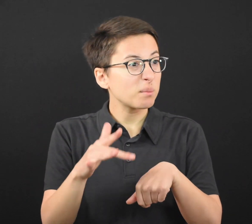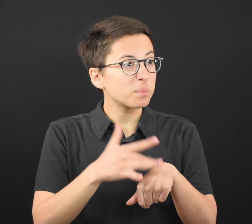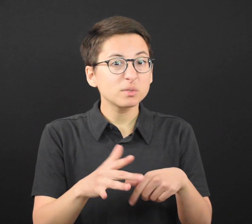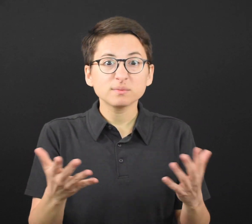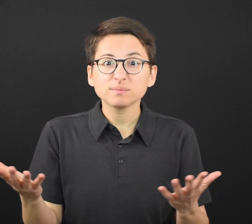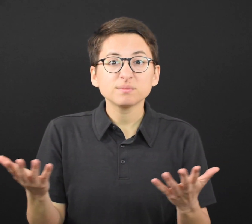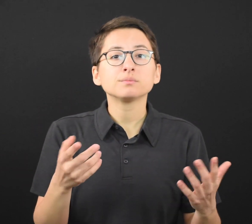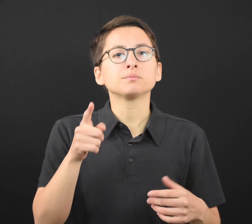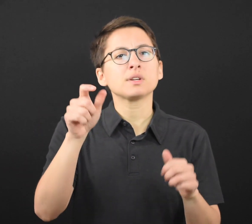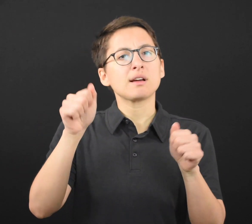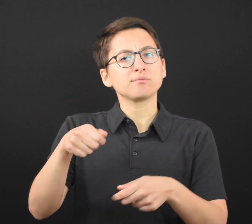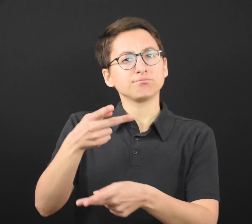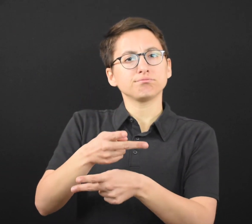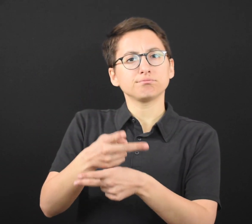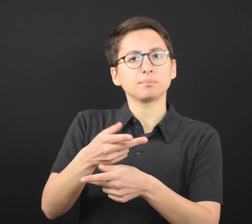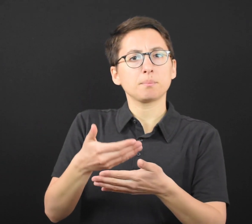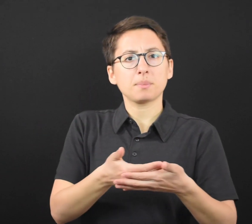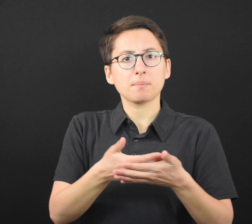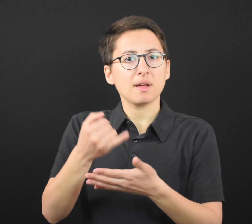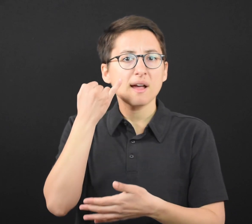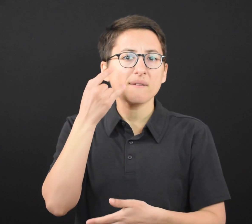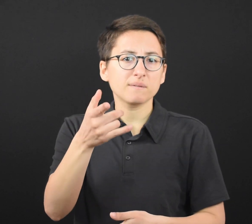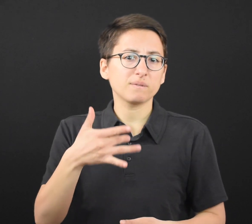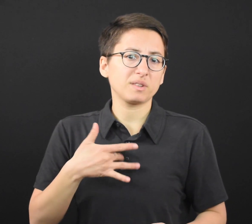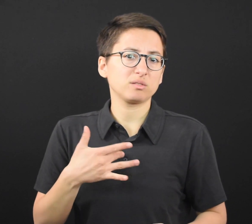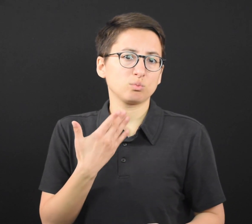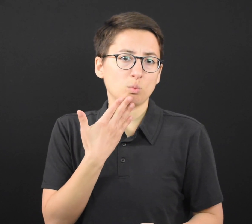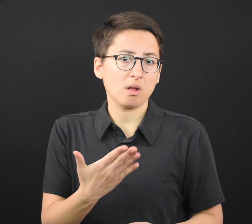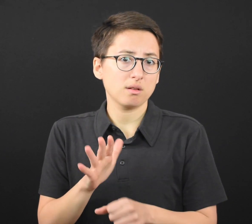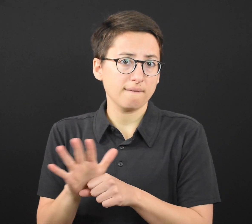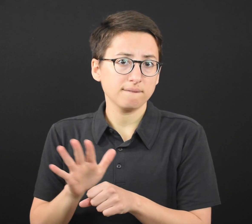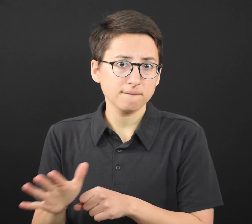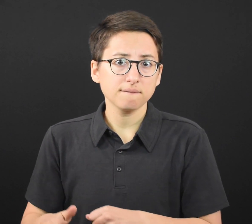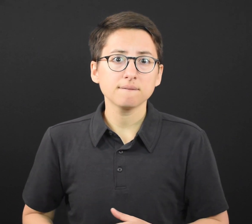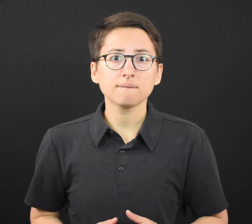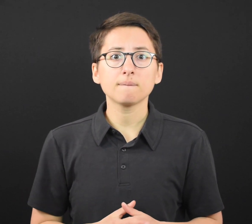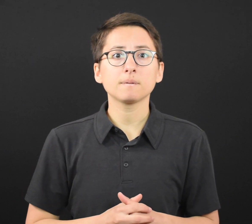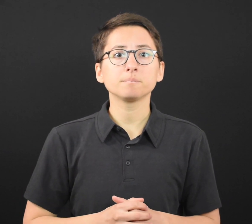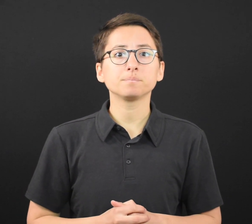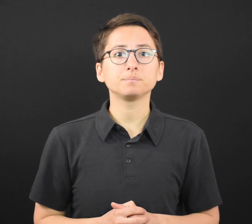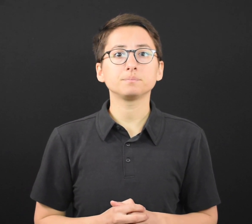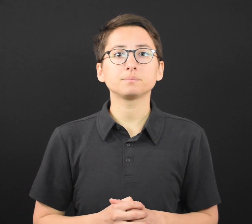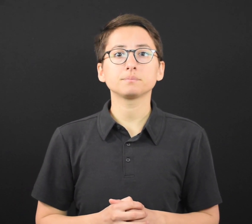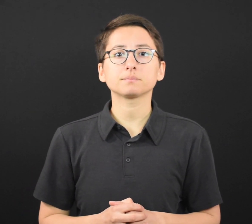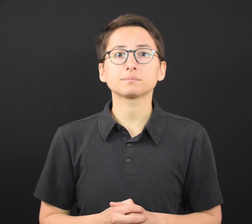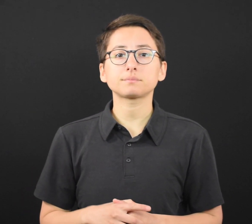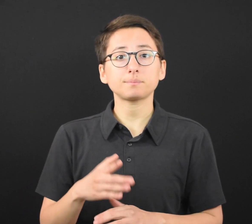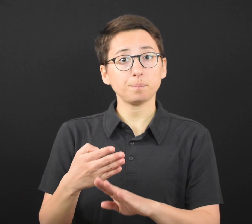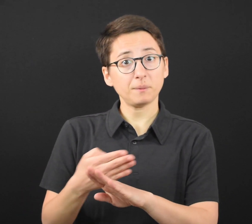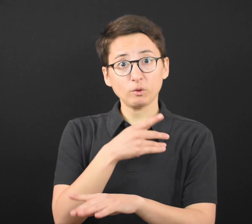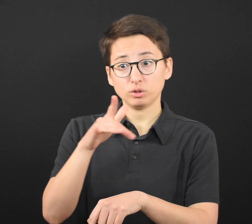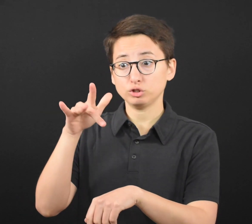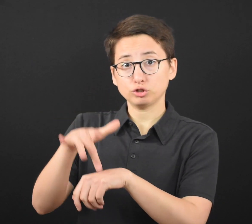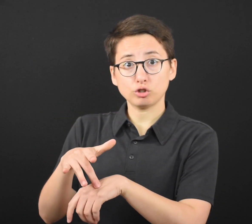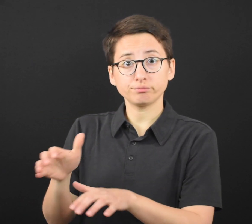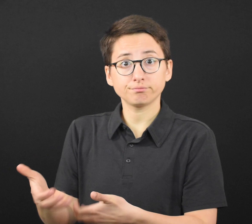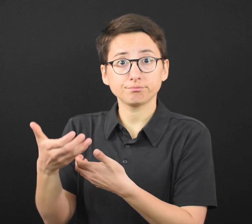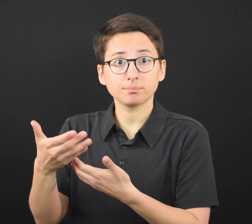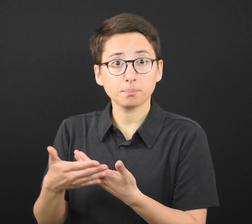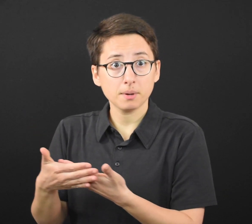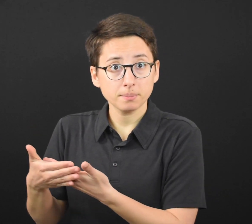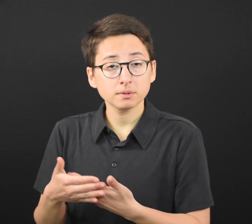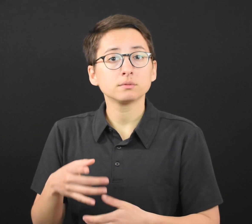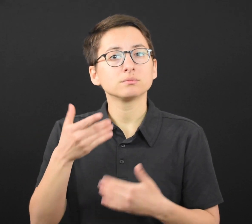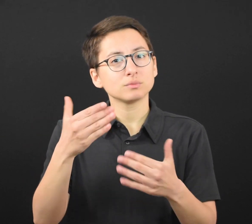care for your newborn if you are well enough. ○ Wash your hands with soap and water for